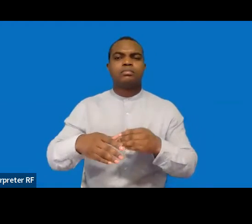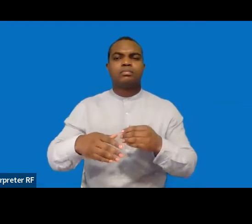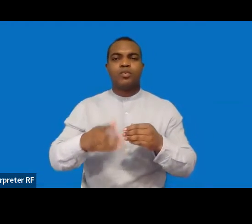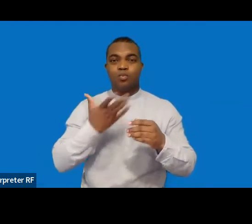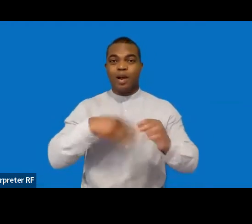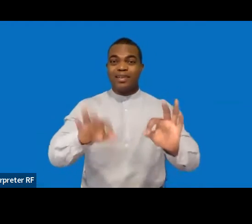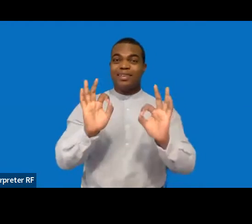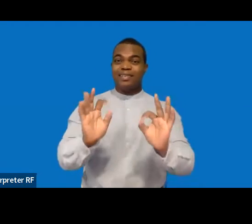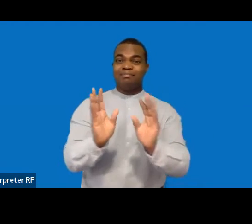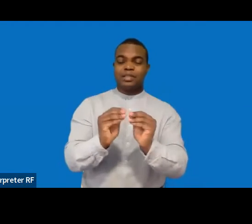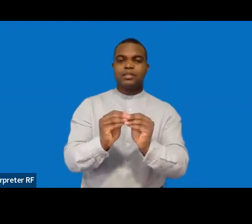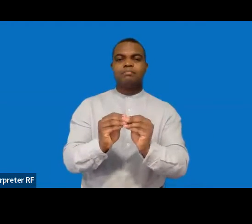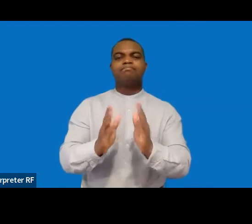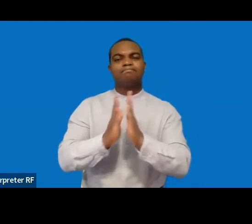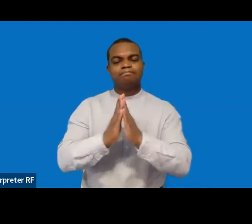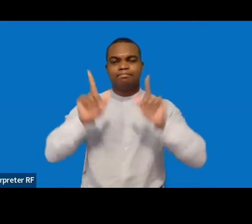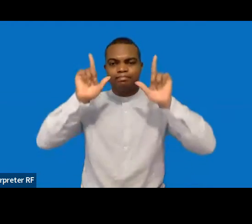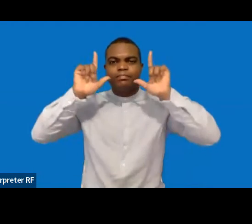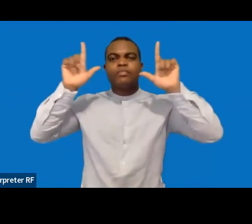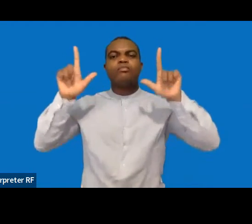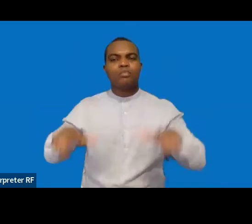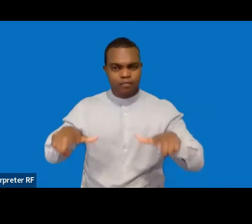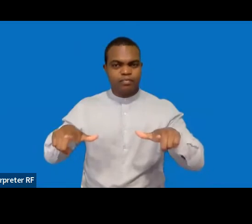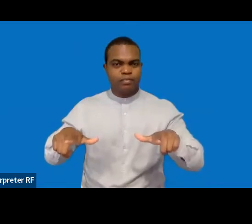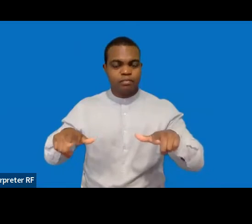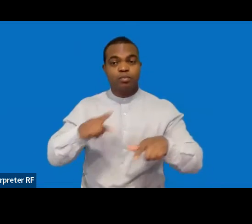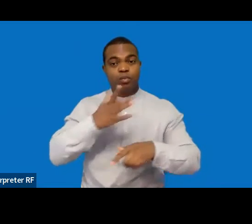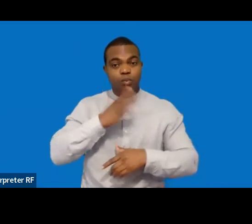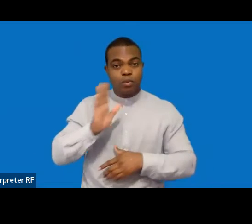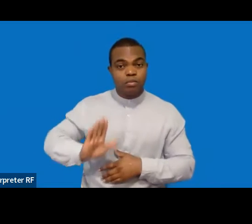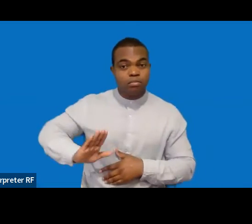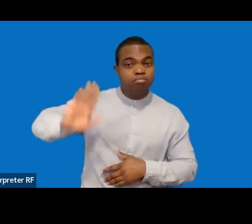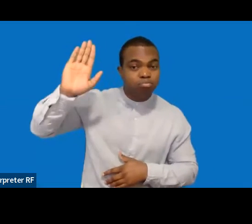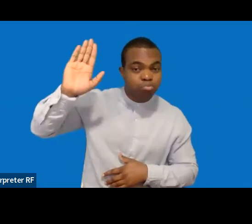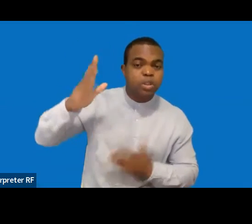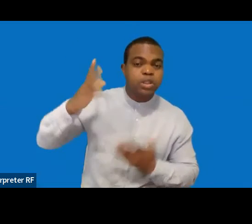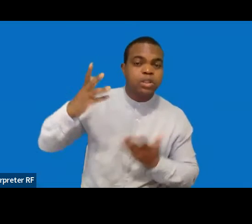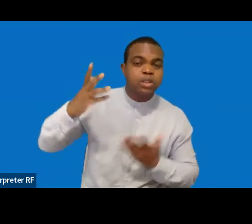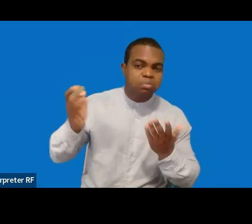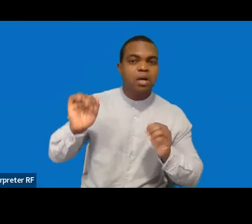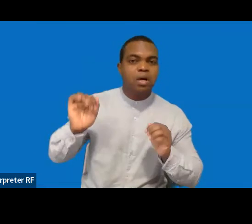If you use the external link, you will also see there is automatic translation